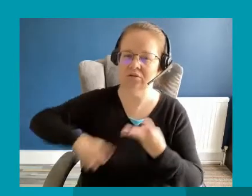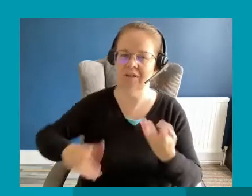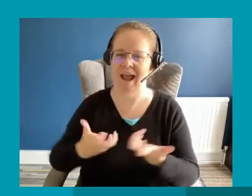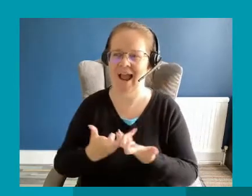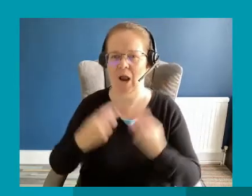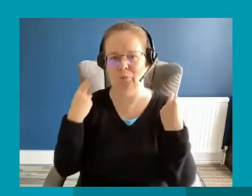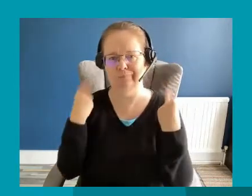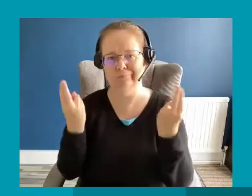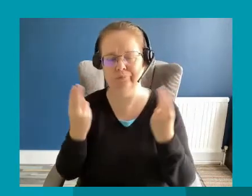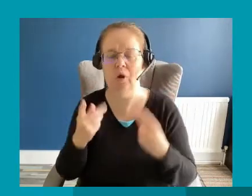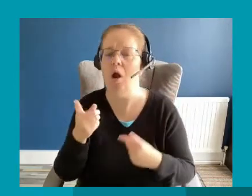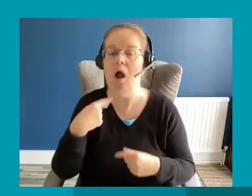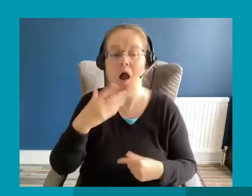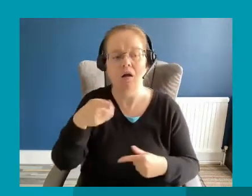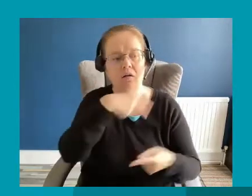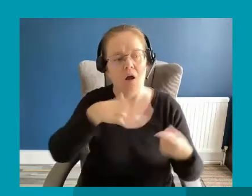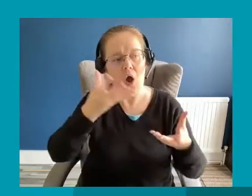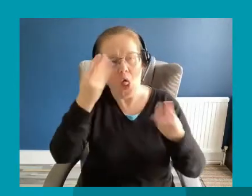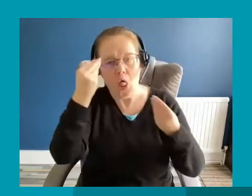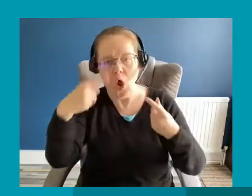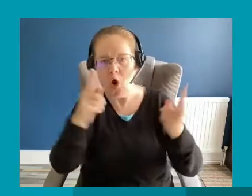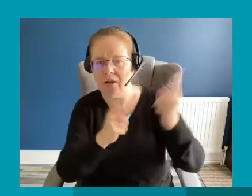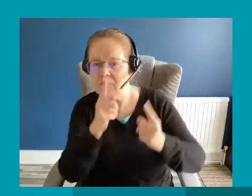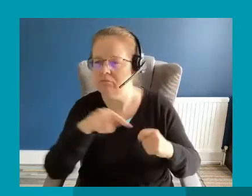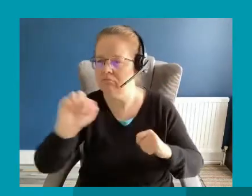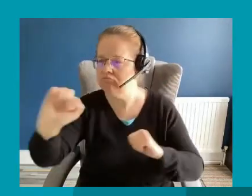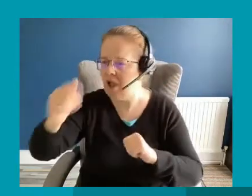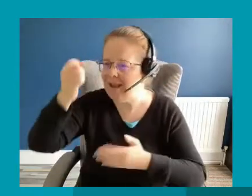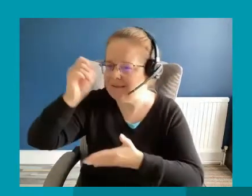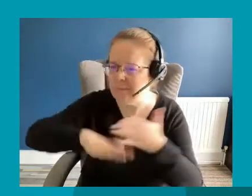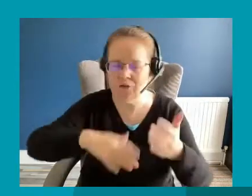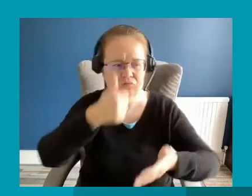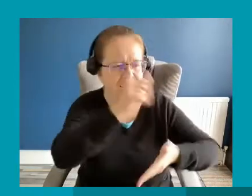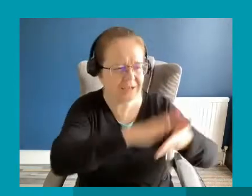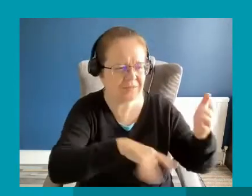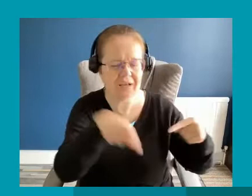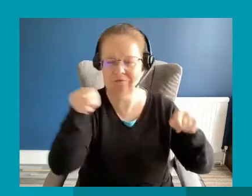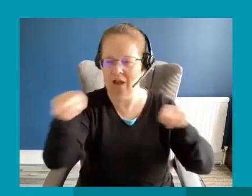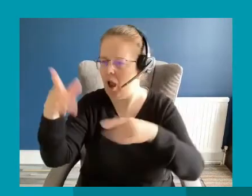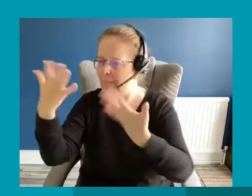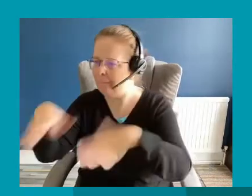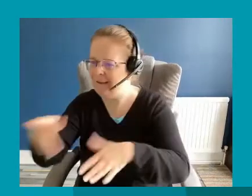learn from each other through our own lived experiences, 'cause that's really what connects us all here today.